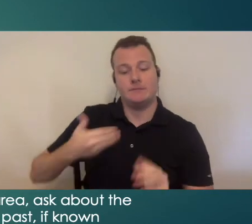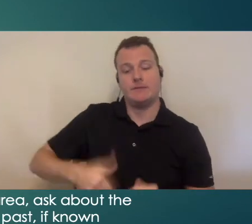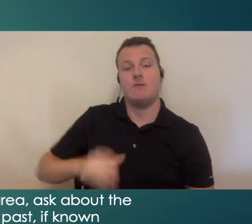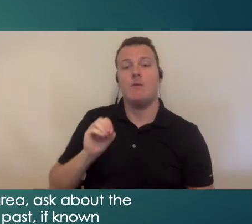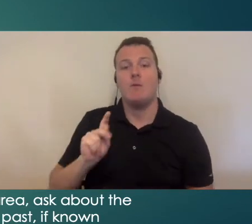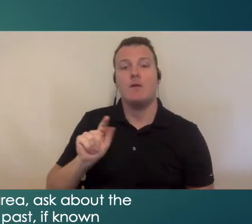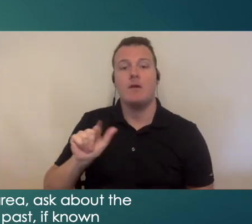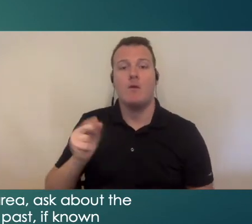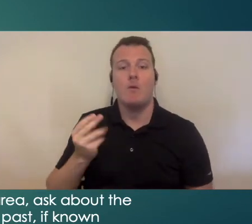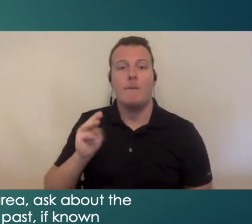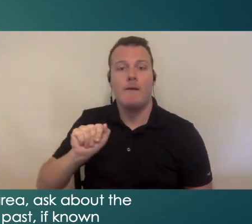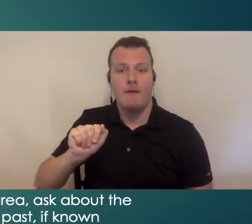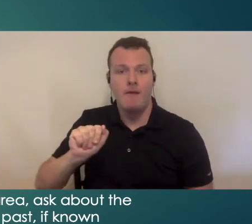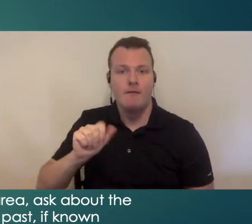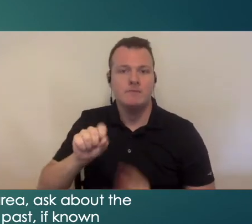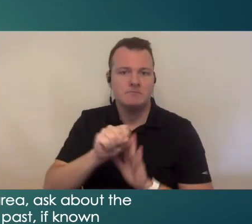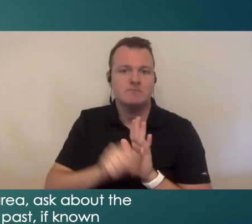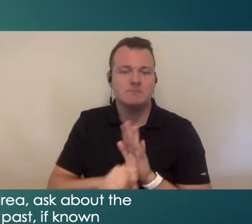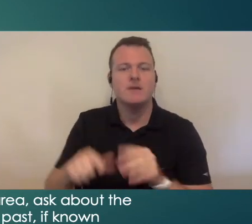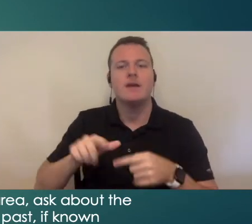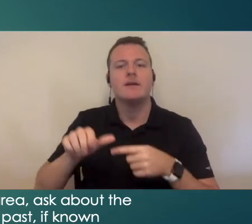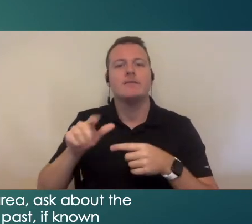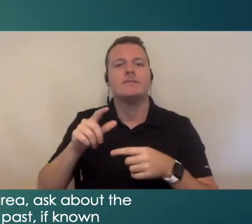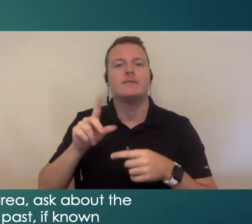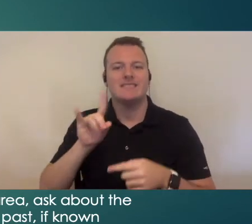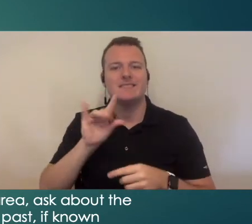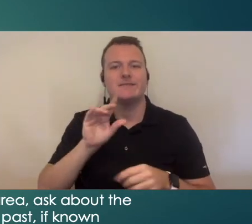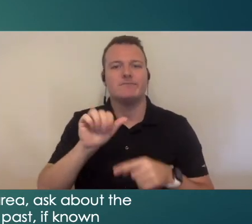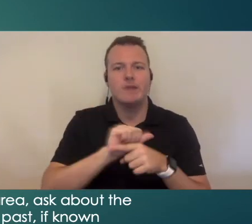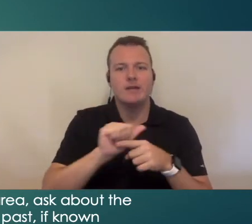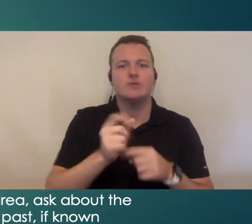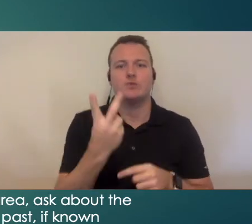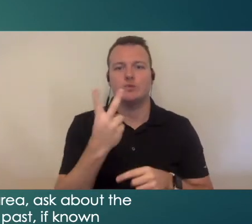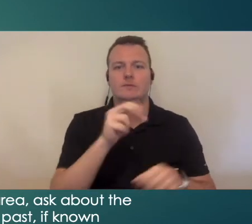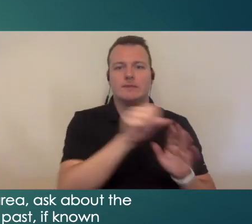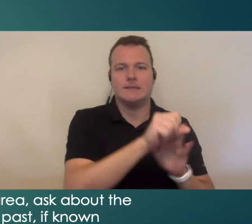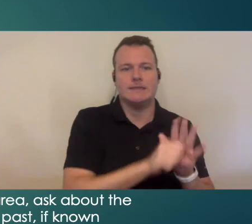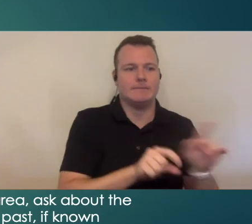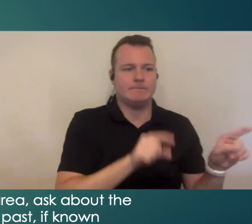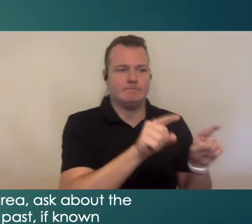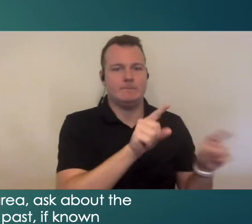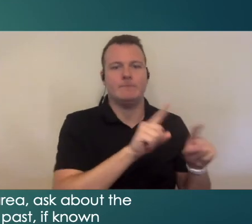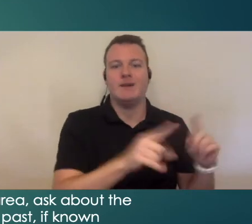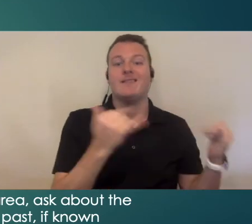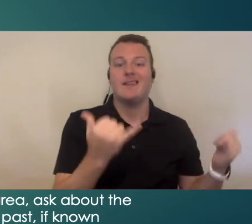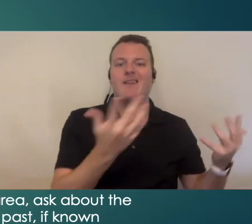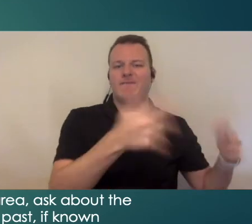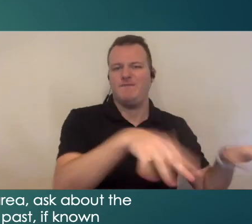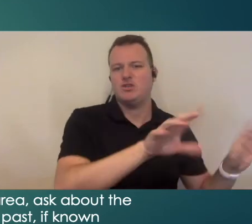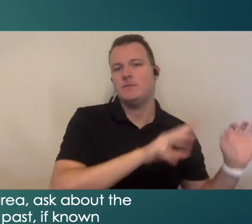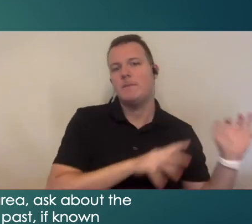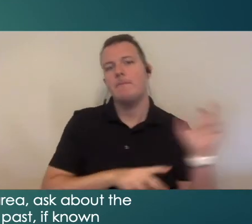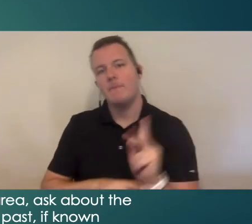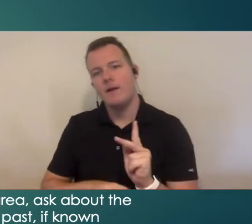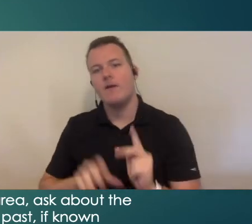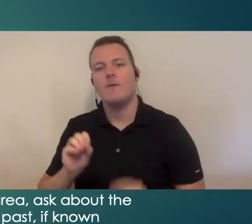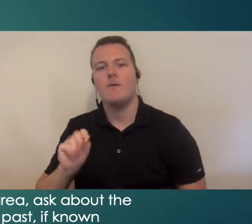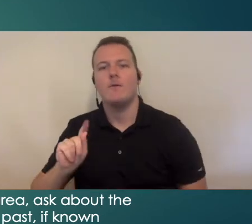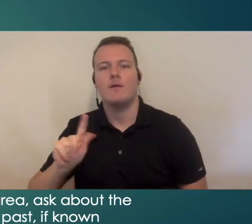and I've practiced in two other states, but I'm back in Oklahoma now. And we have